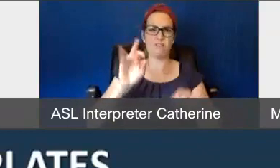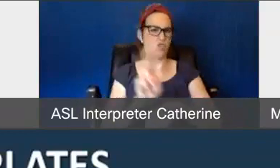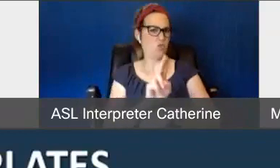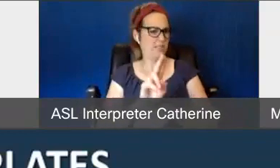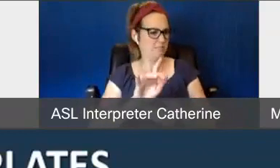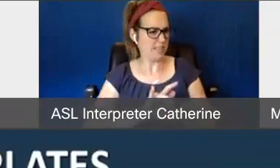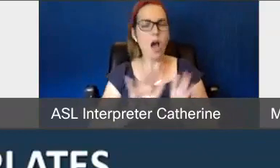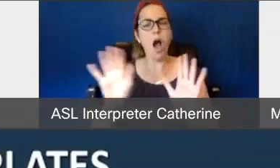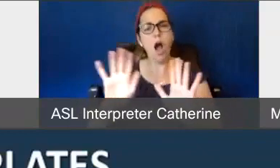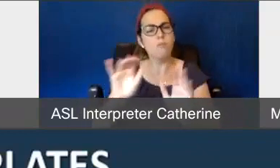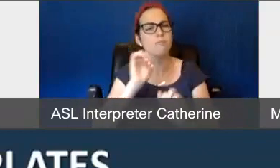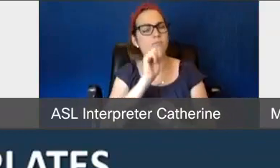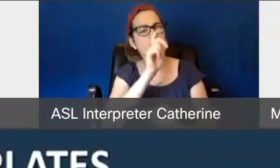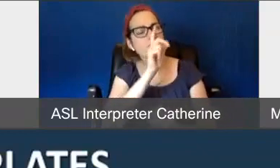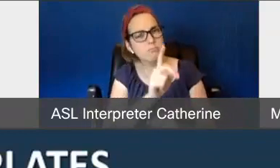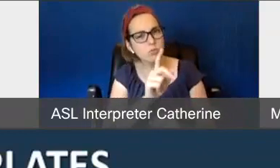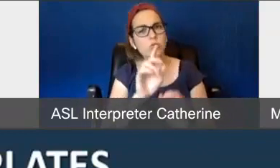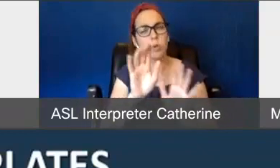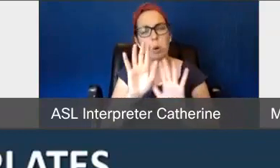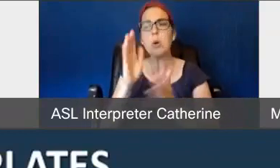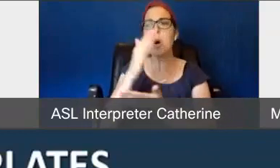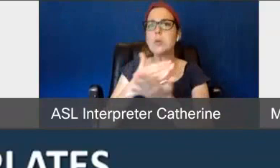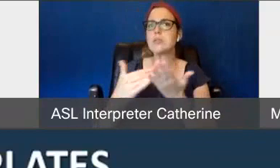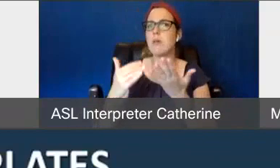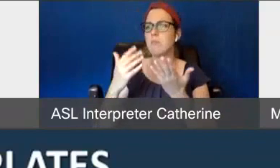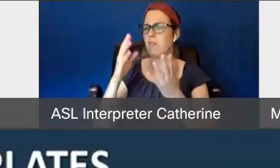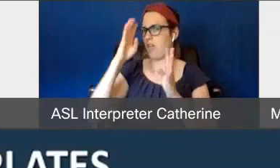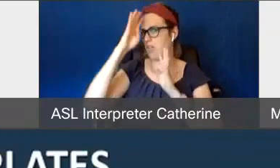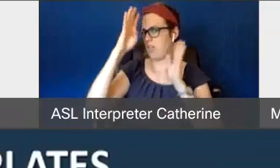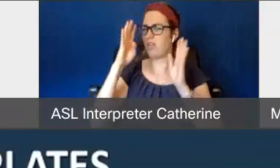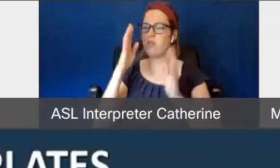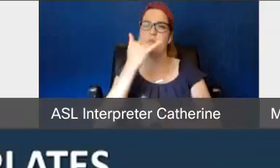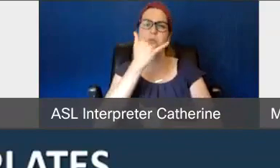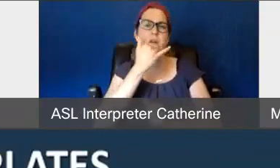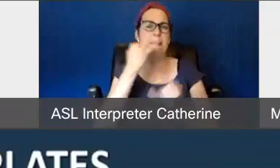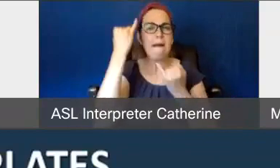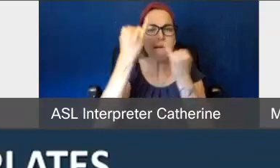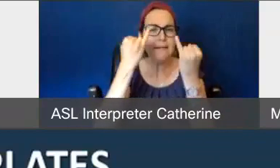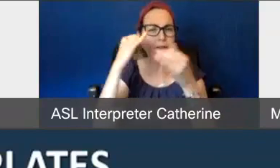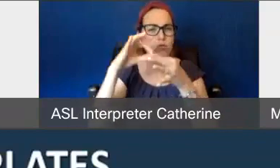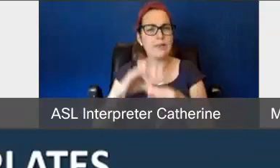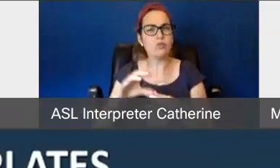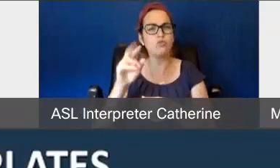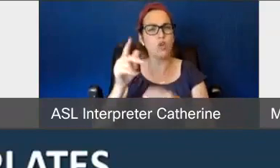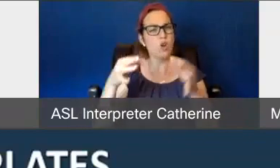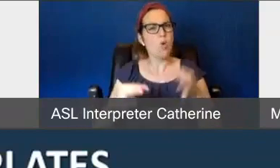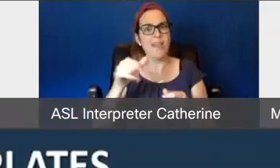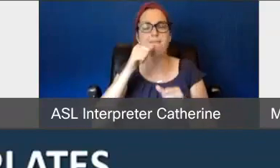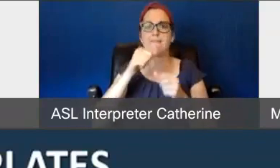and so dispelling some of those myths, those misperceptions, making it clear that drug courts are an rehabilitative